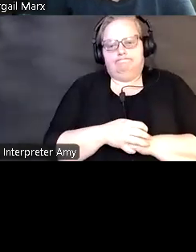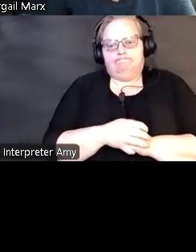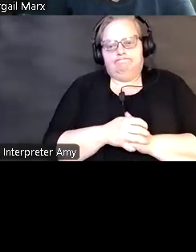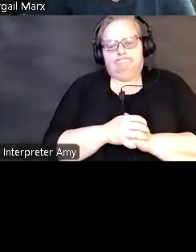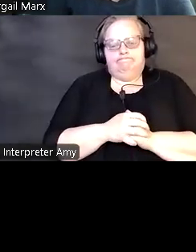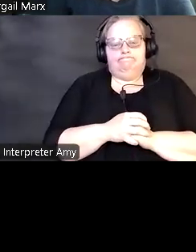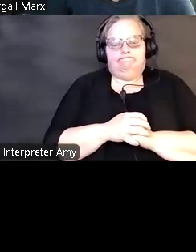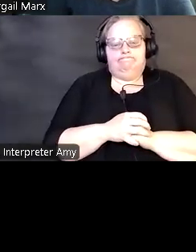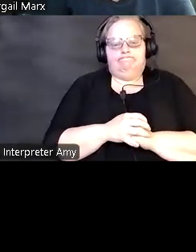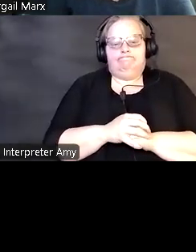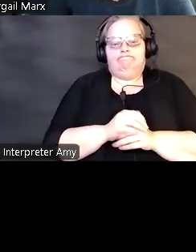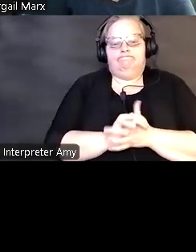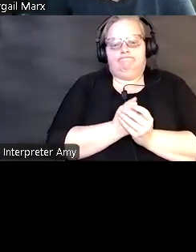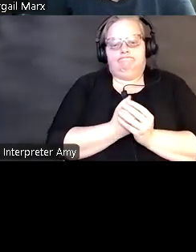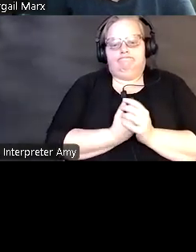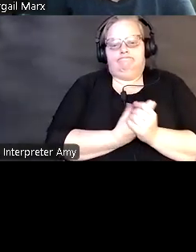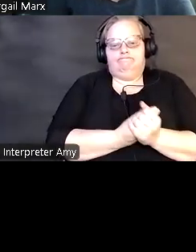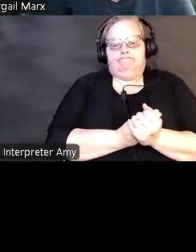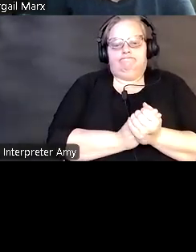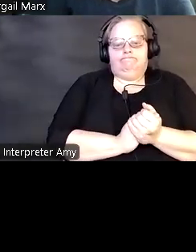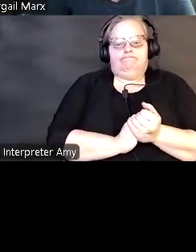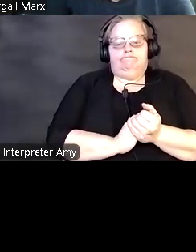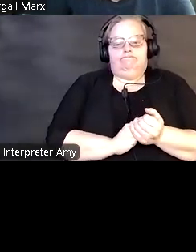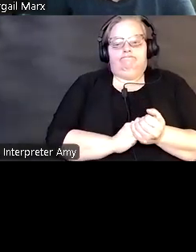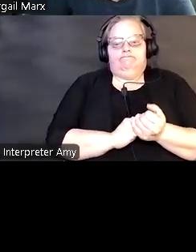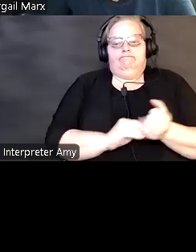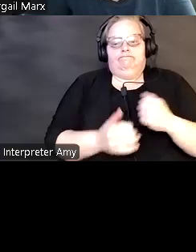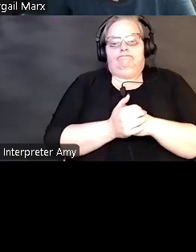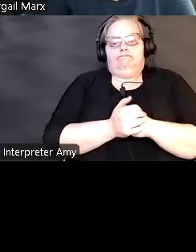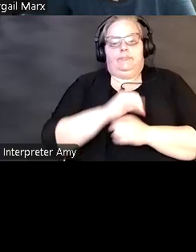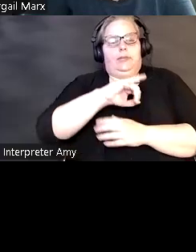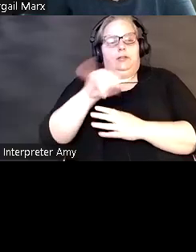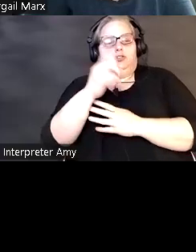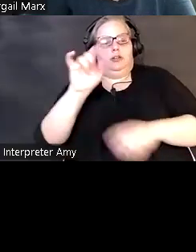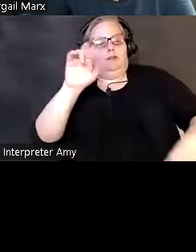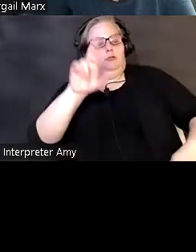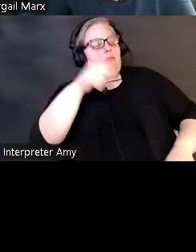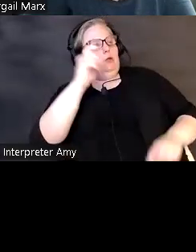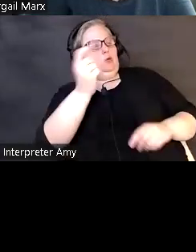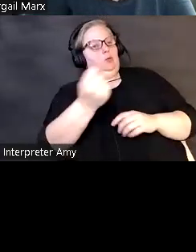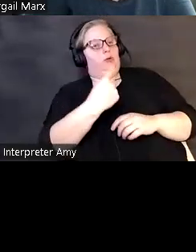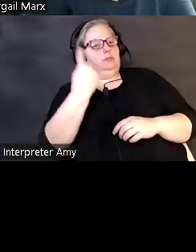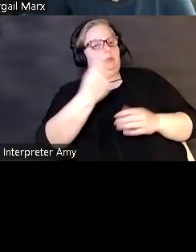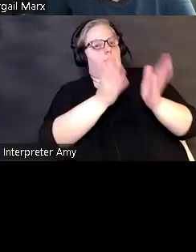Another question we got in the chat was somebody said that it was difficult to find